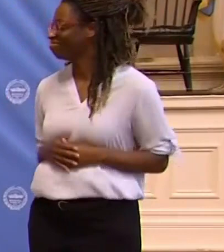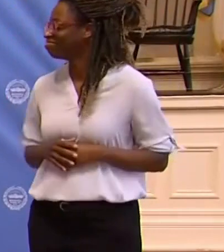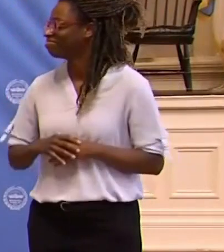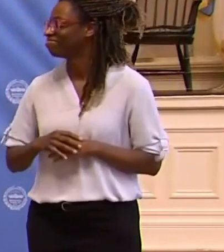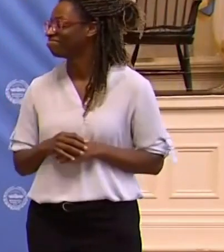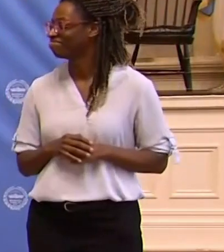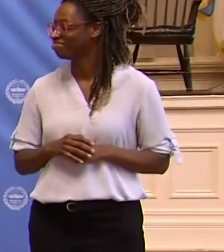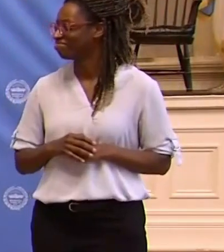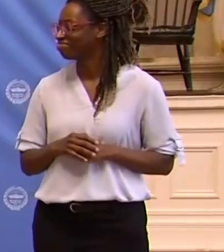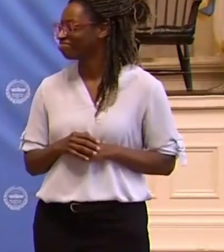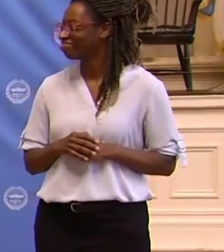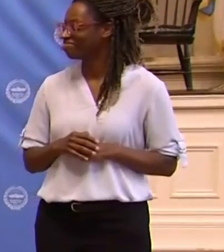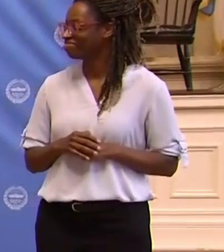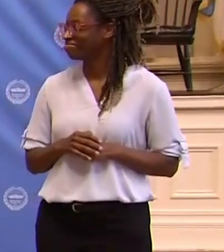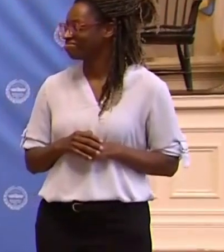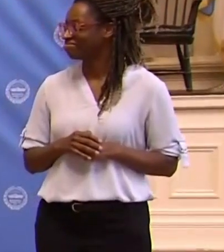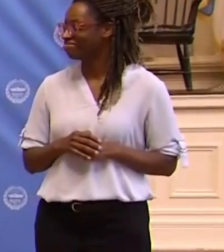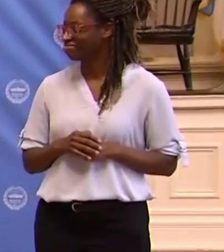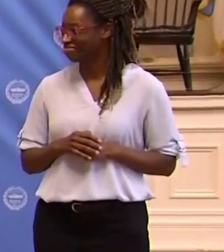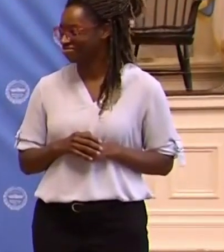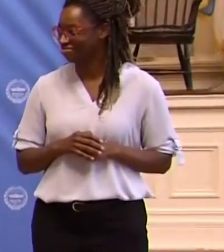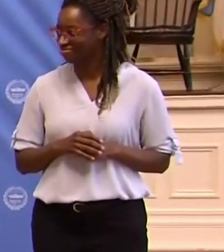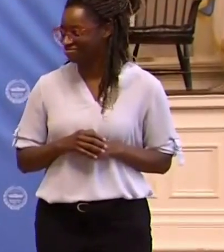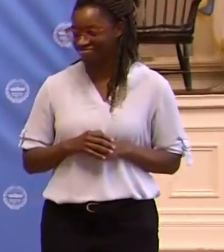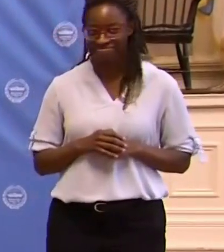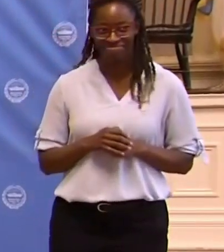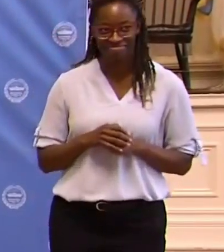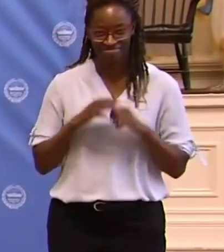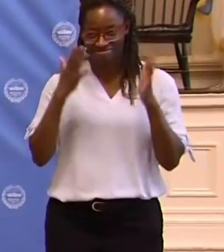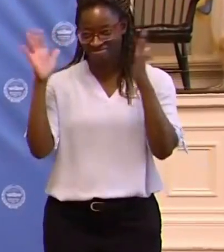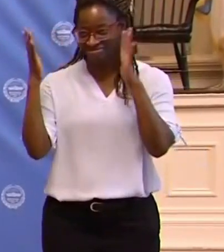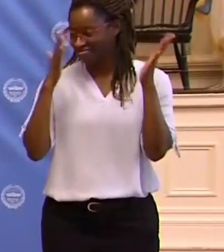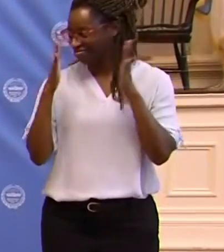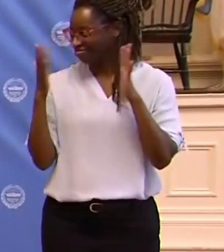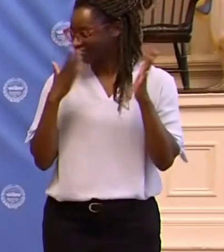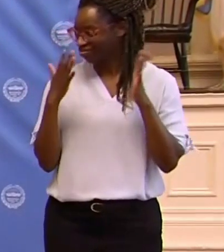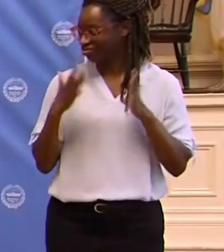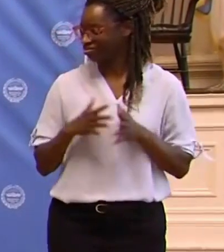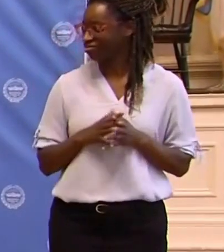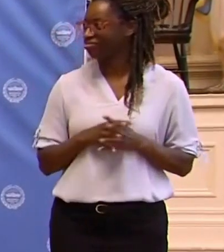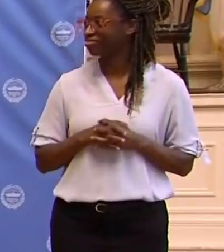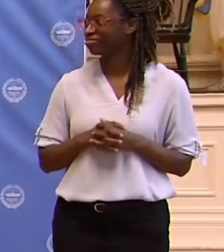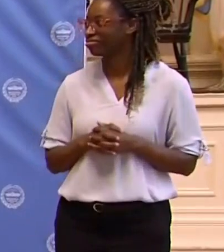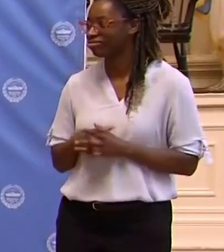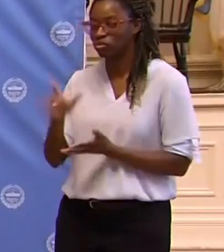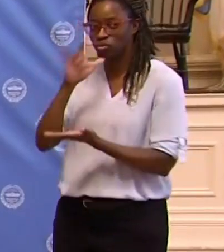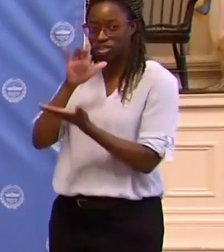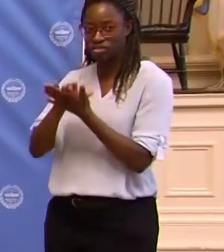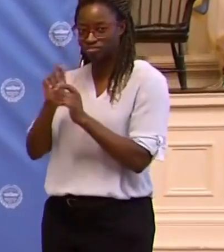DOMESTIC VIOLENCE AGAINST HIS ANY TIME BUT HE WAS FIRED FOUR MONTHS LATER.